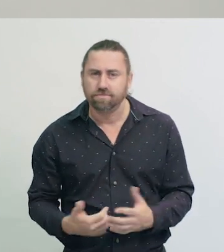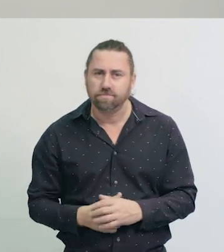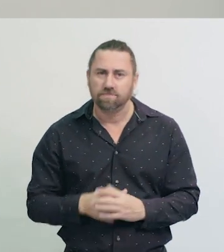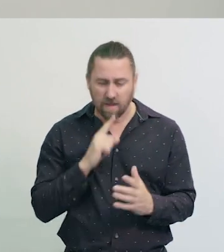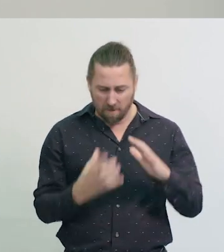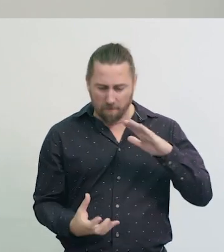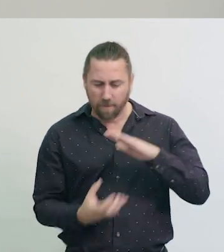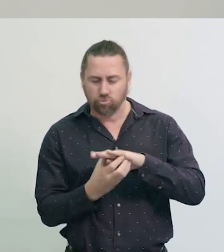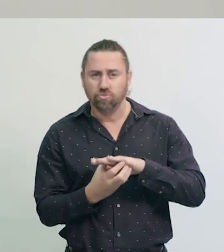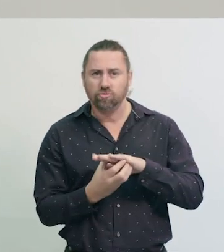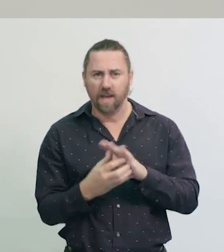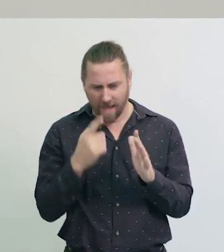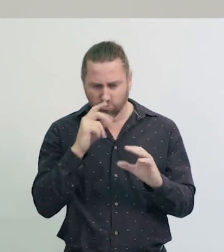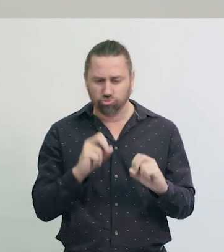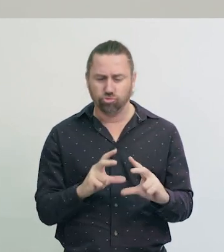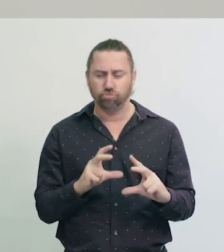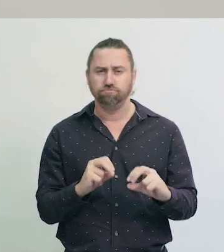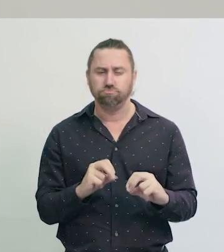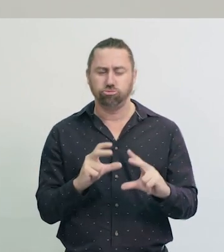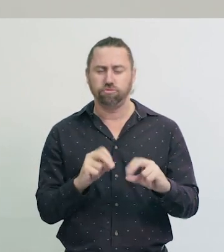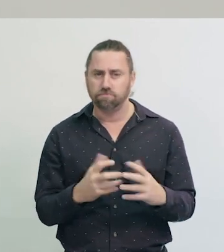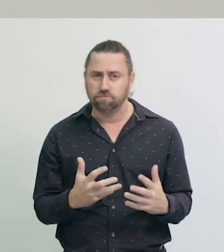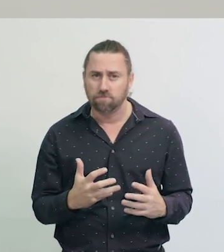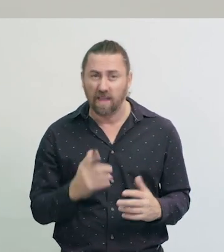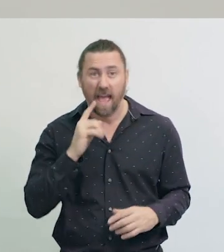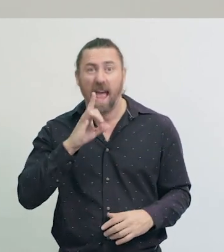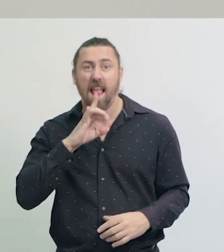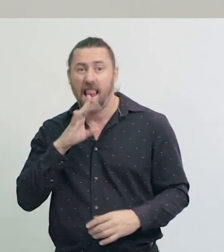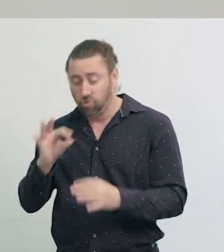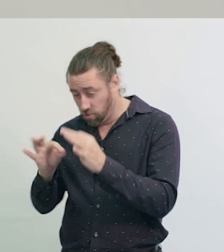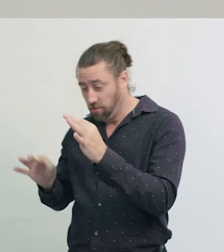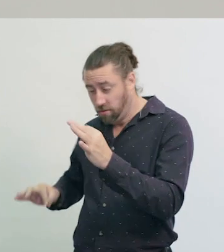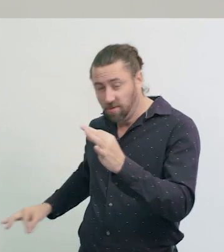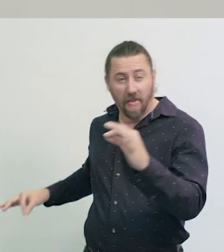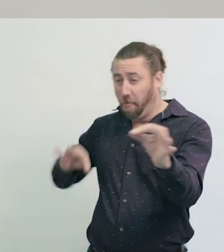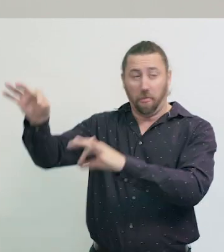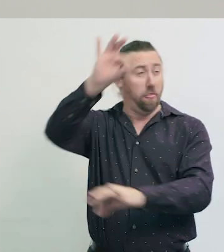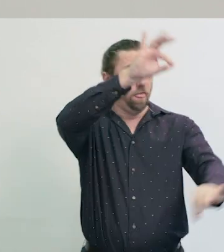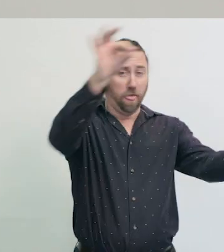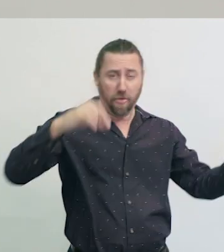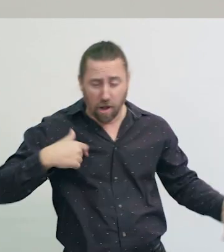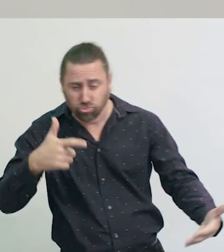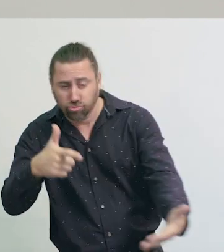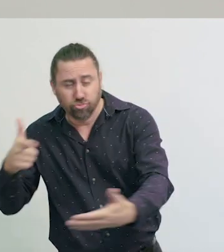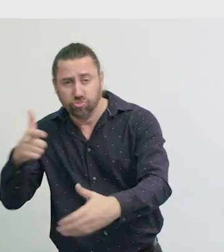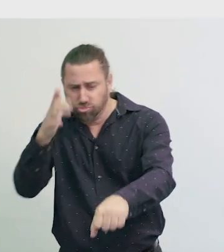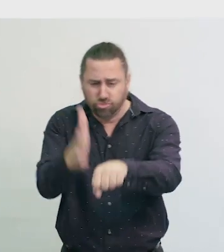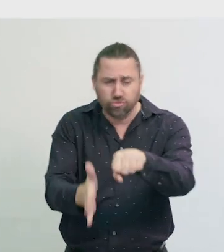It is much safer to use this cordless tool than to have electrical power cords running across the bench, while we work.